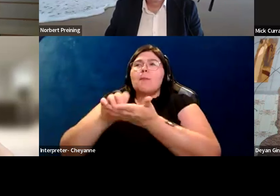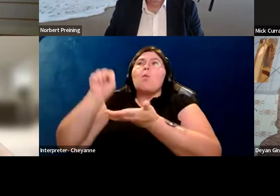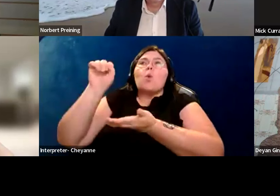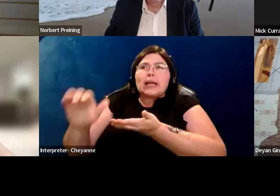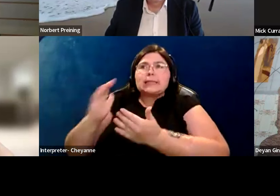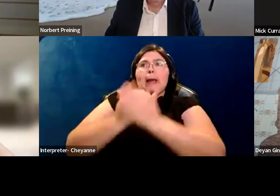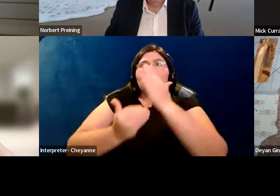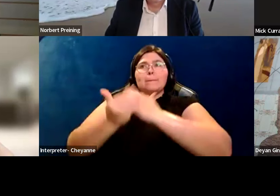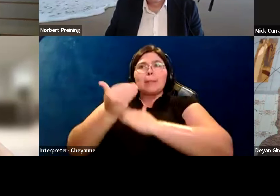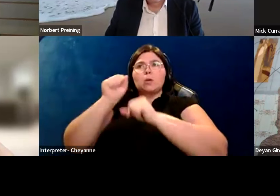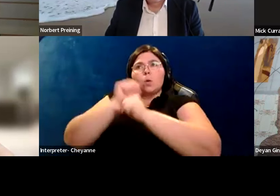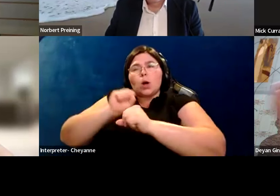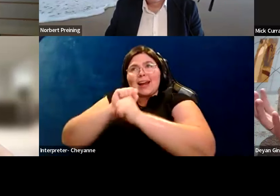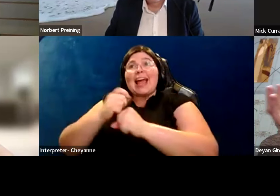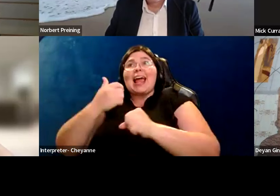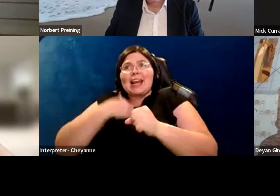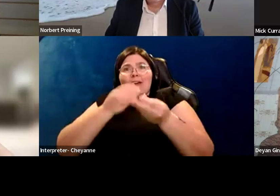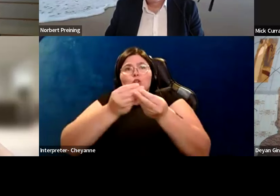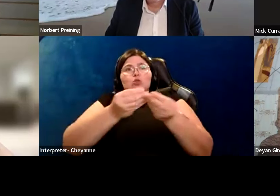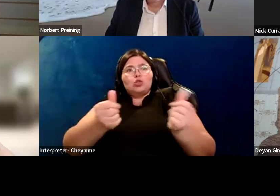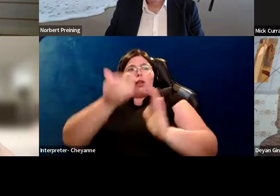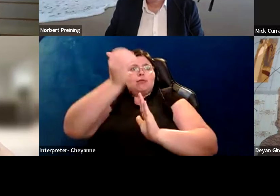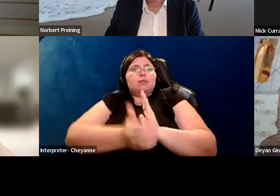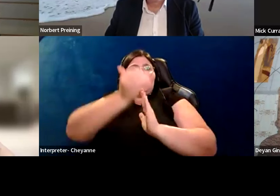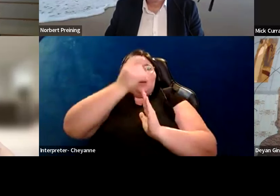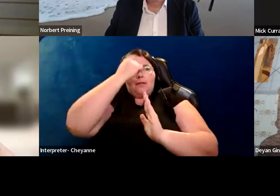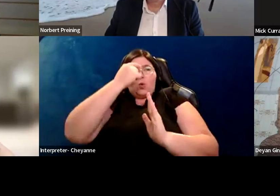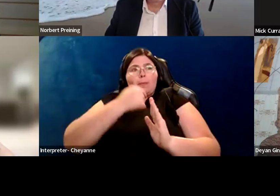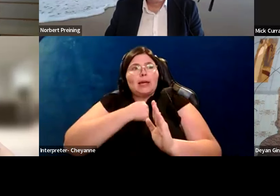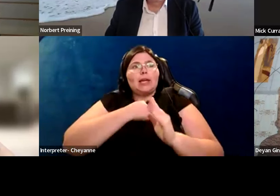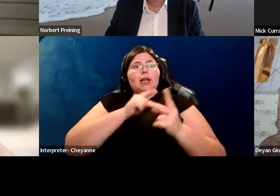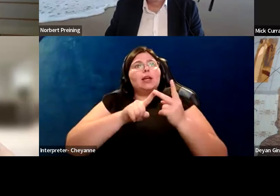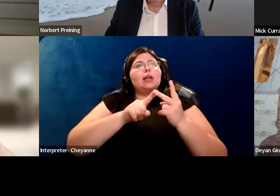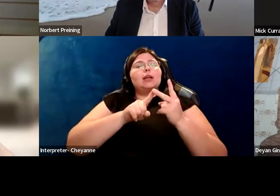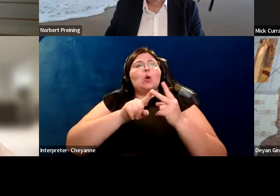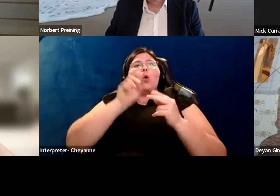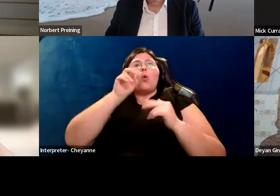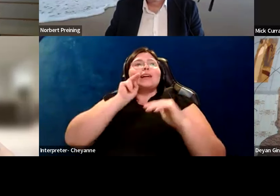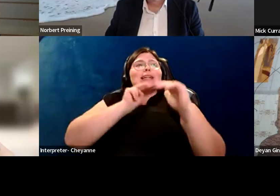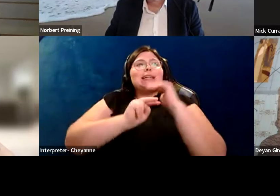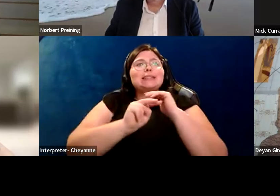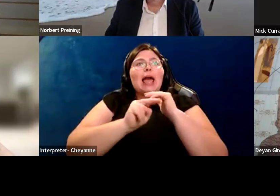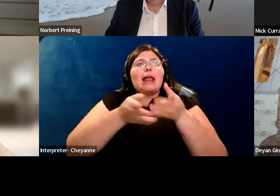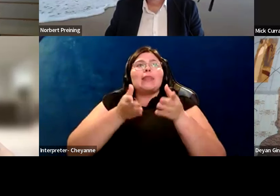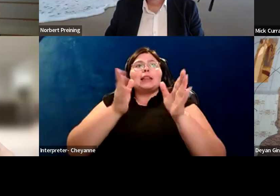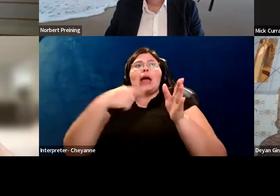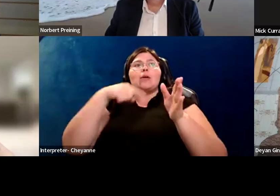and have a solution that automates something for me or an insight that allows me to compress and solve a problem